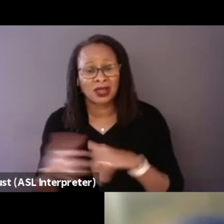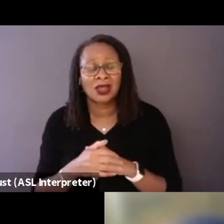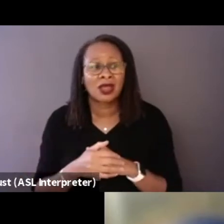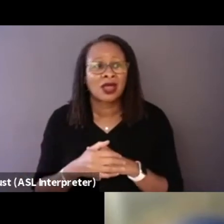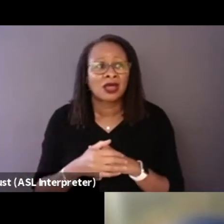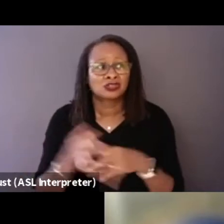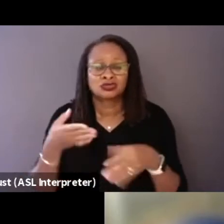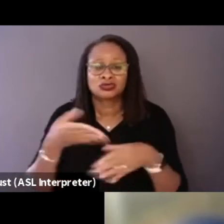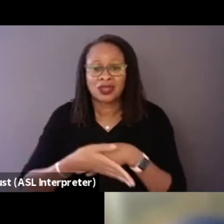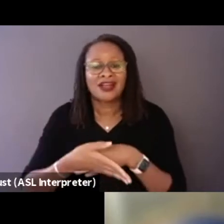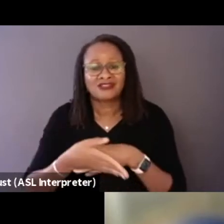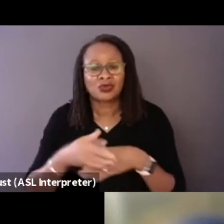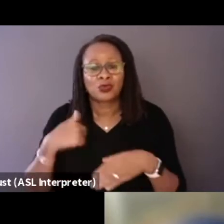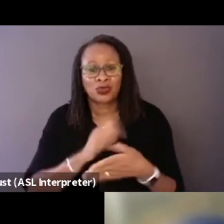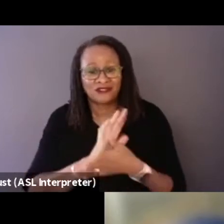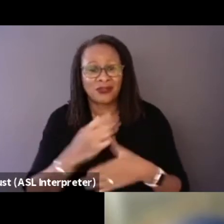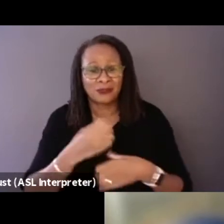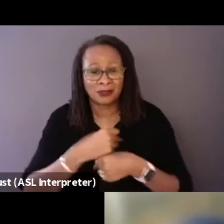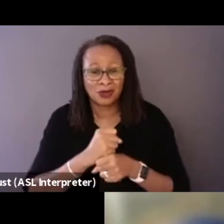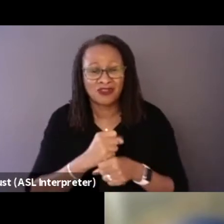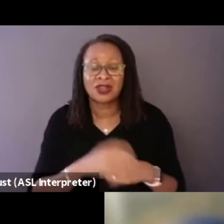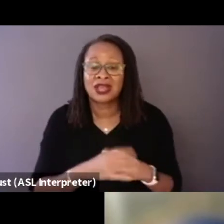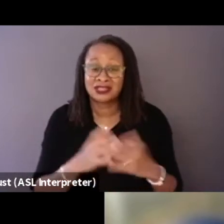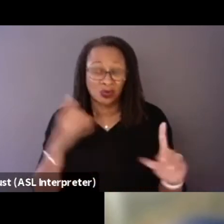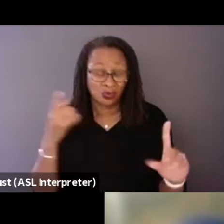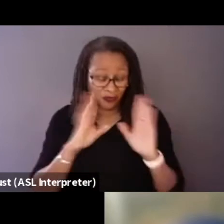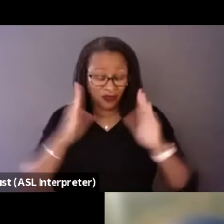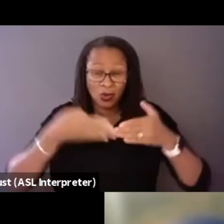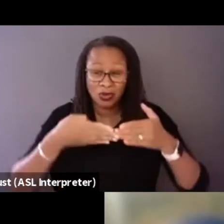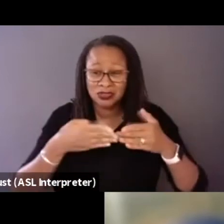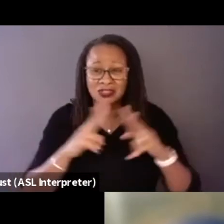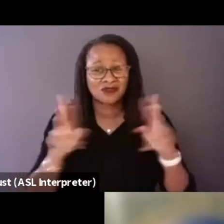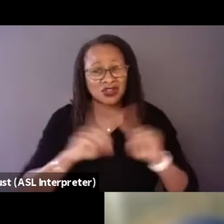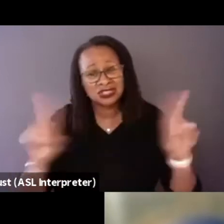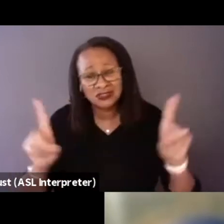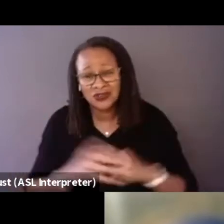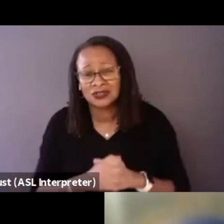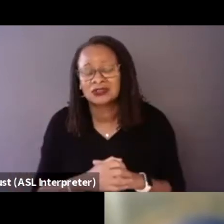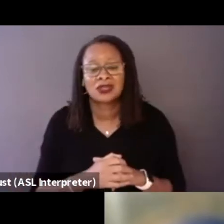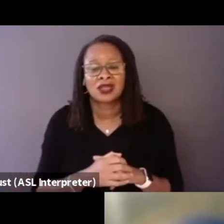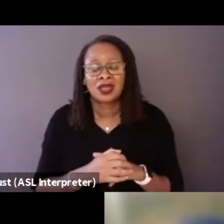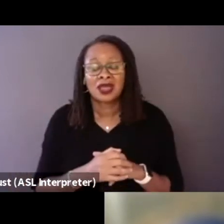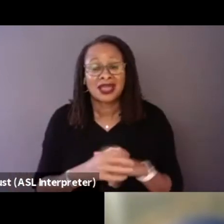And so the initial focus was very different. And then as the film evolved,